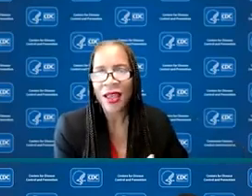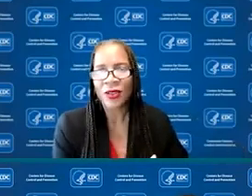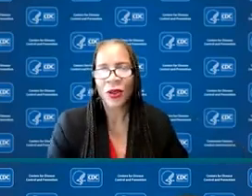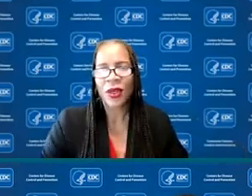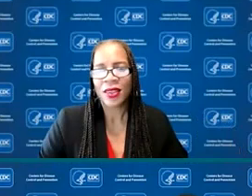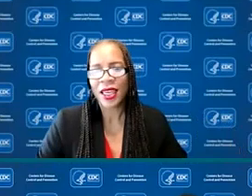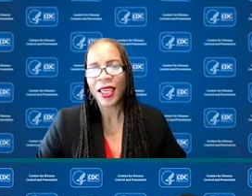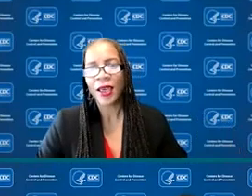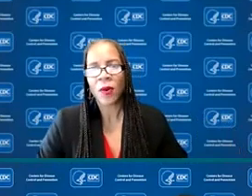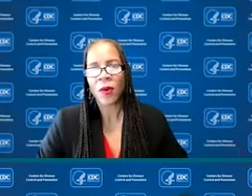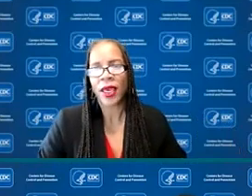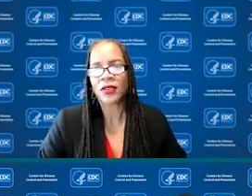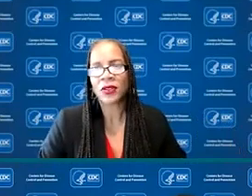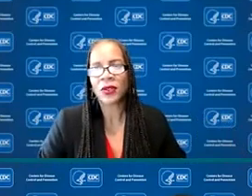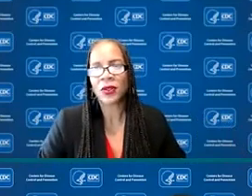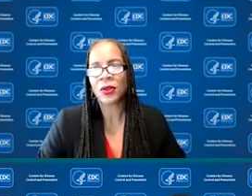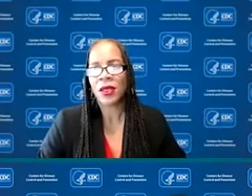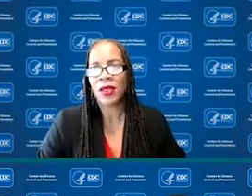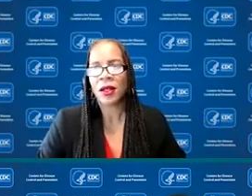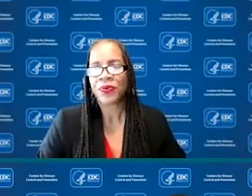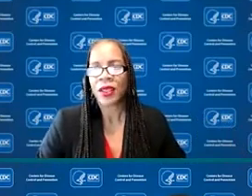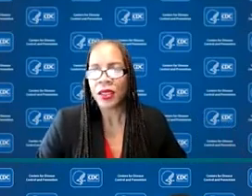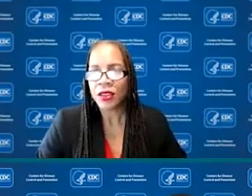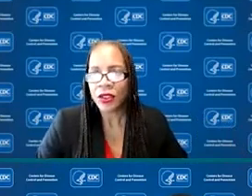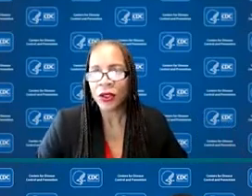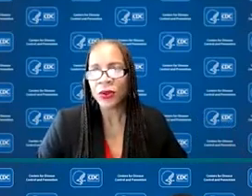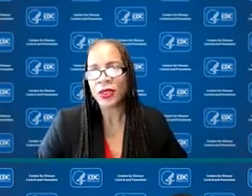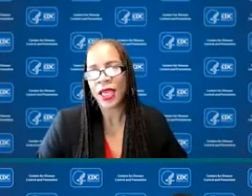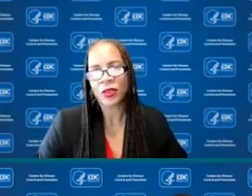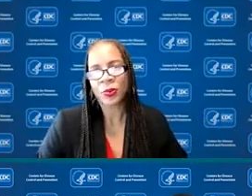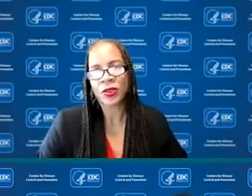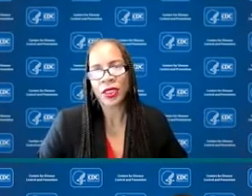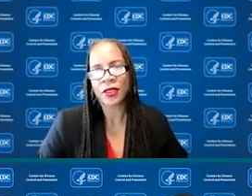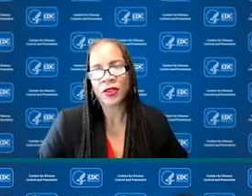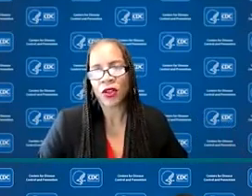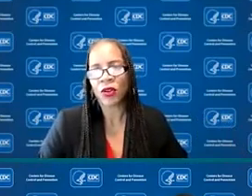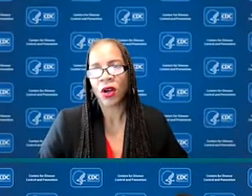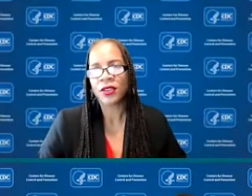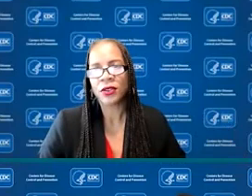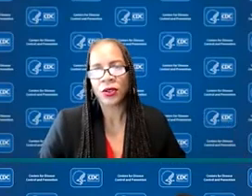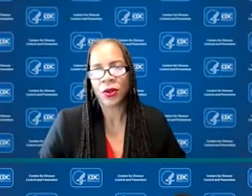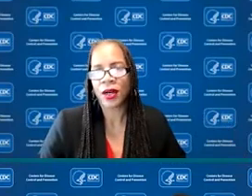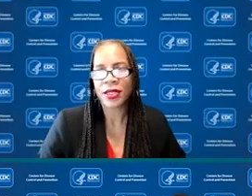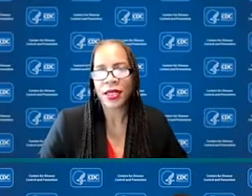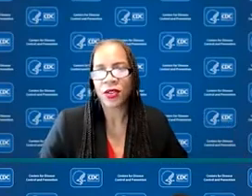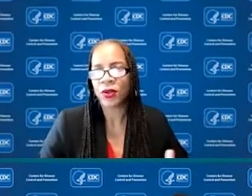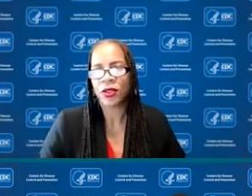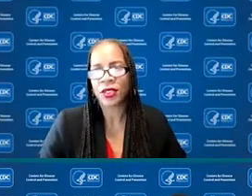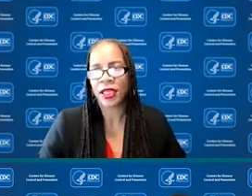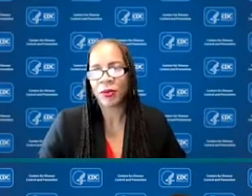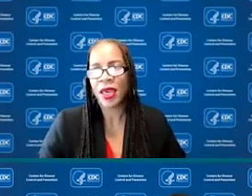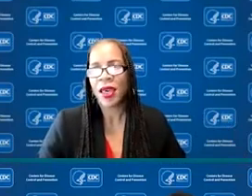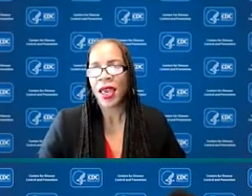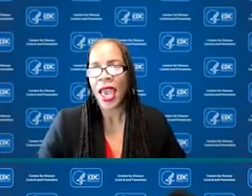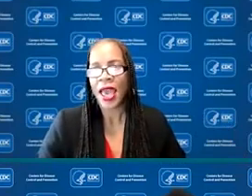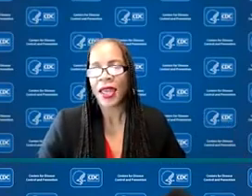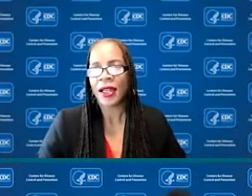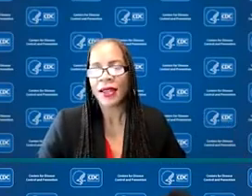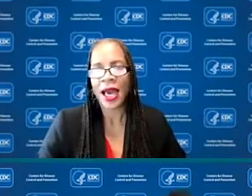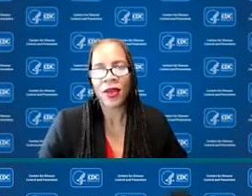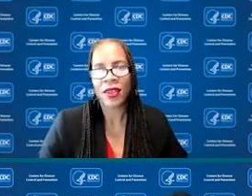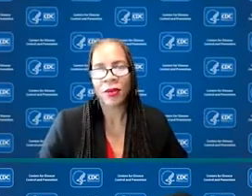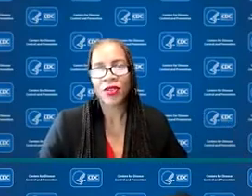So thinking about ways to use the expertise across your organization or your team and allowing them